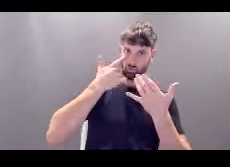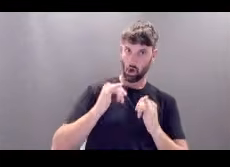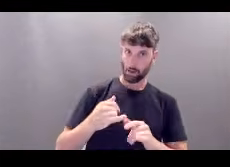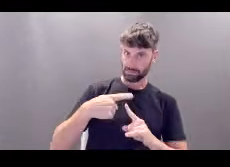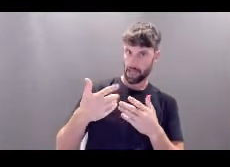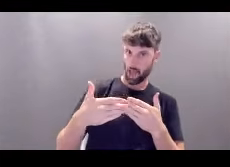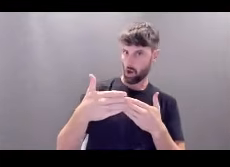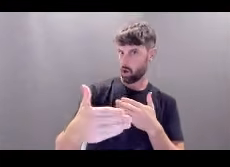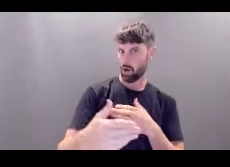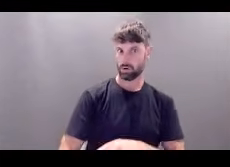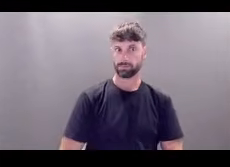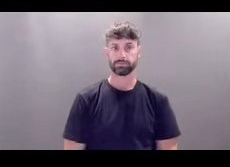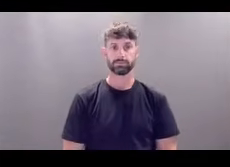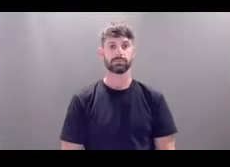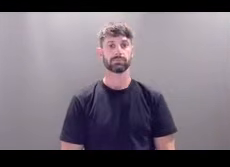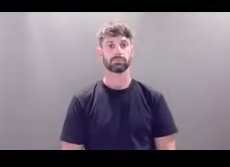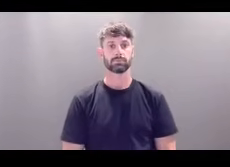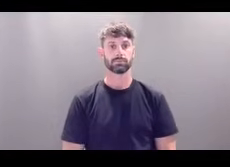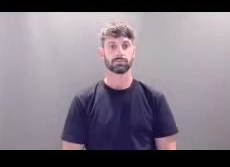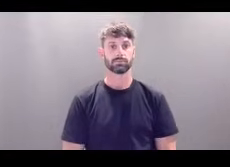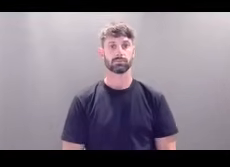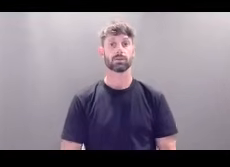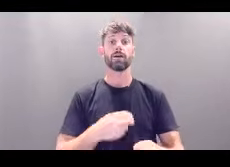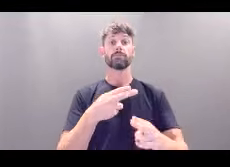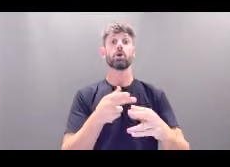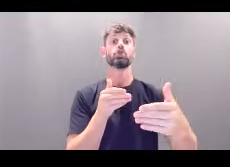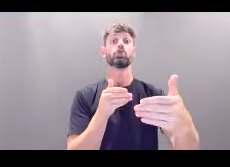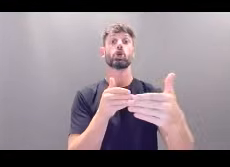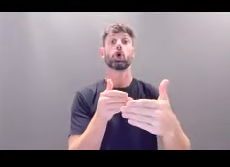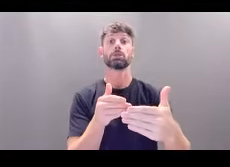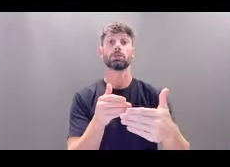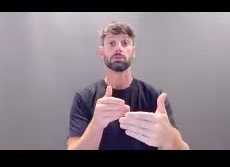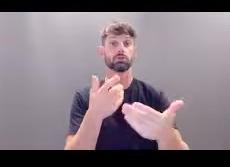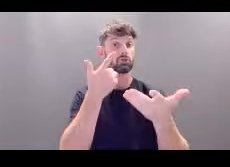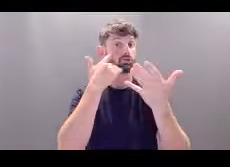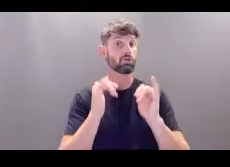For short-term trials, funding is placed in the Core Consumables budget.